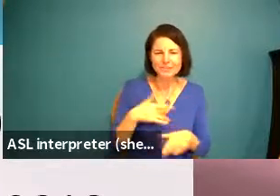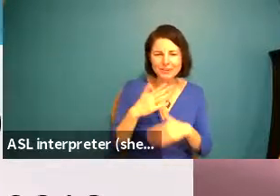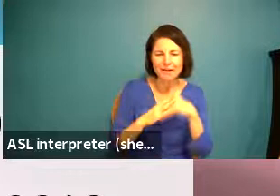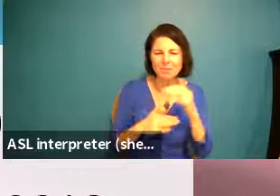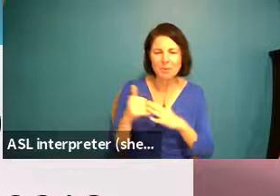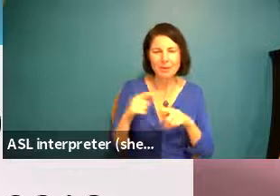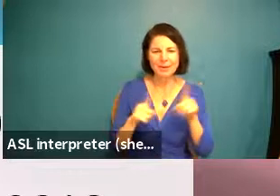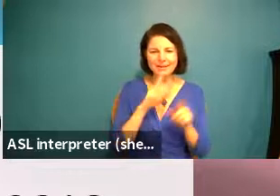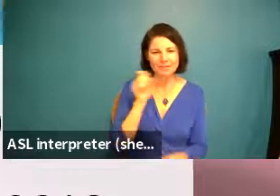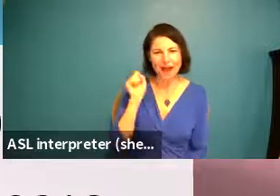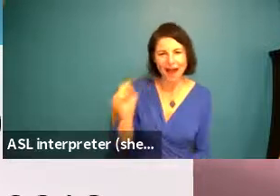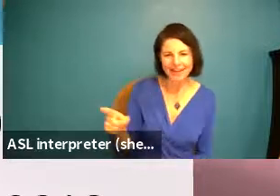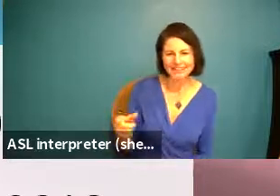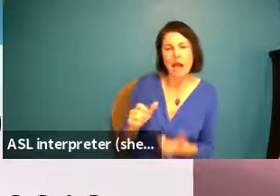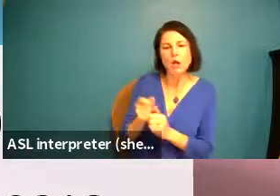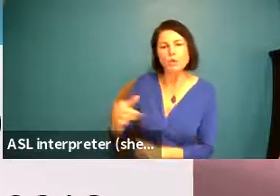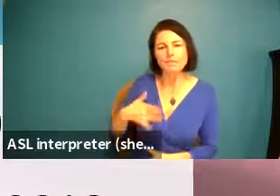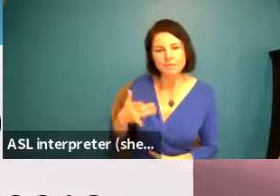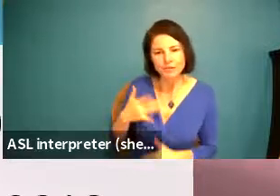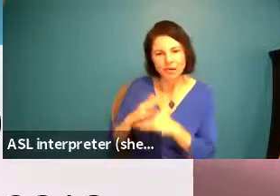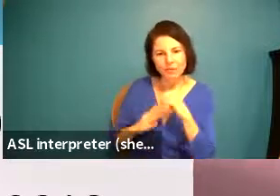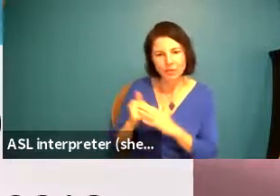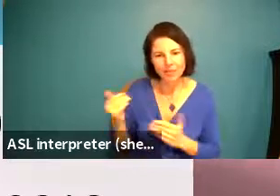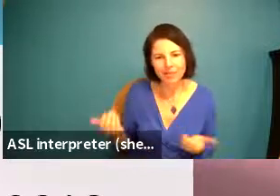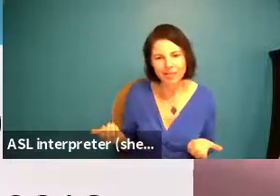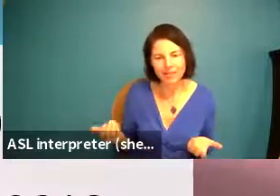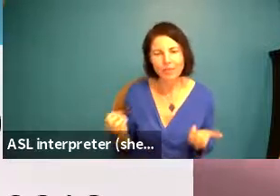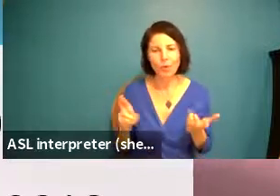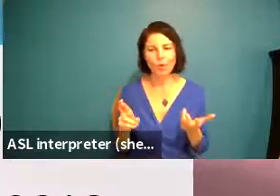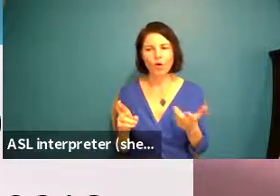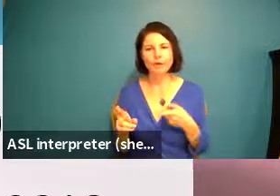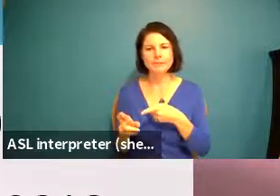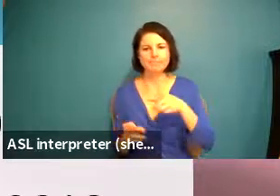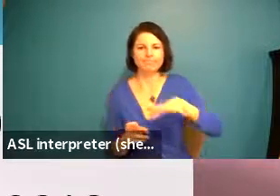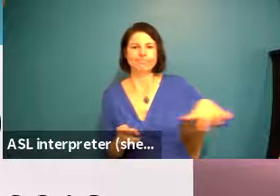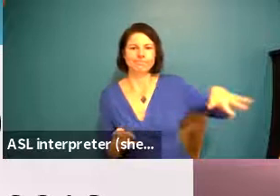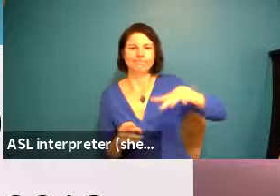asking the trans person what makes them more comfortable, or they're going with whatever makes the cisgender people, the more